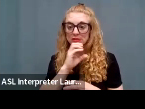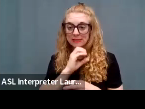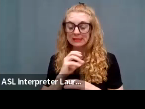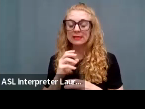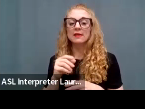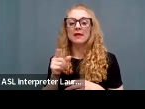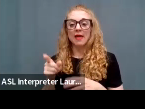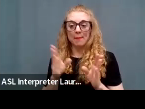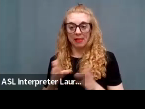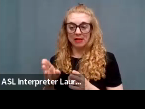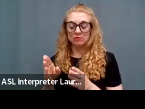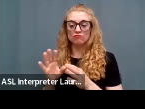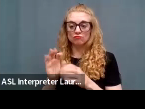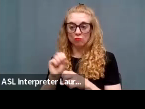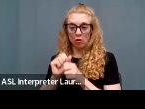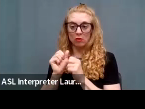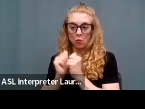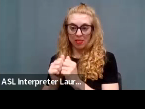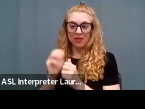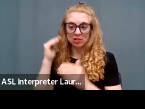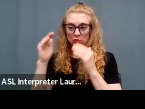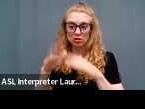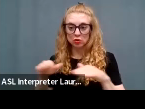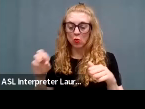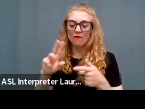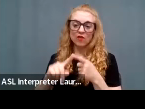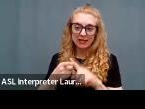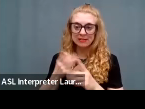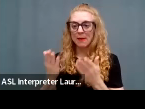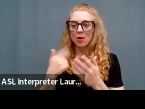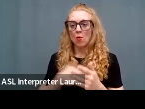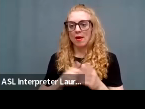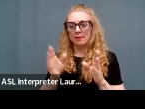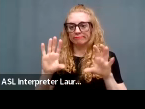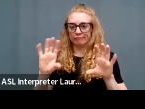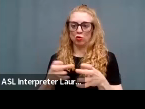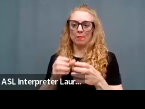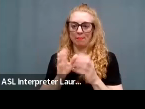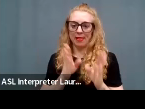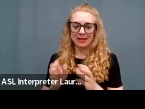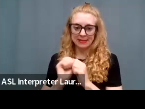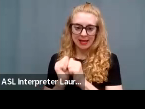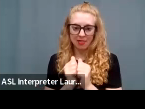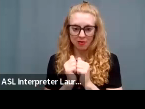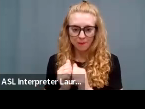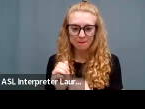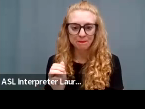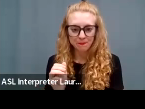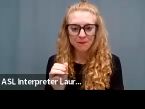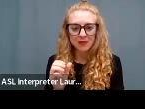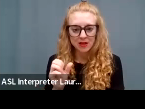adult children we might involve them it could be friends it could be you know somebody in a community organization it could be a Independent Living Center